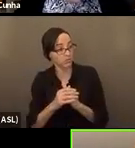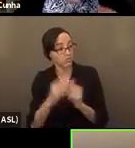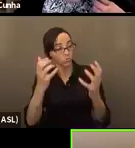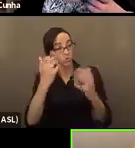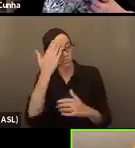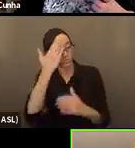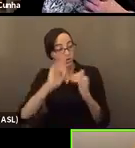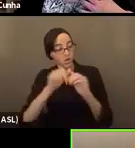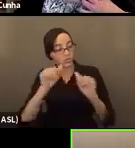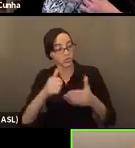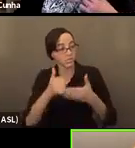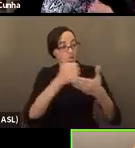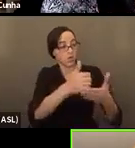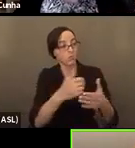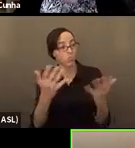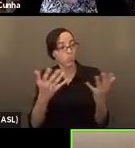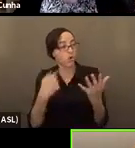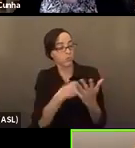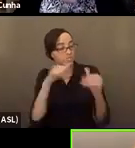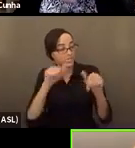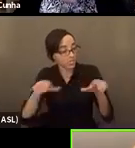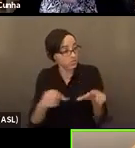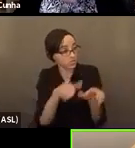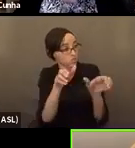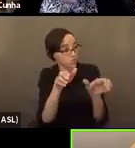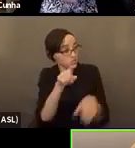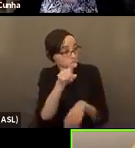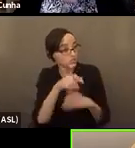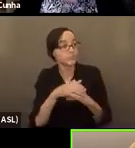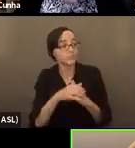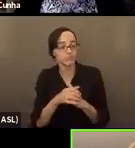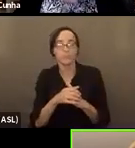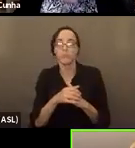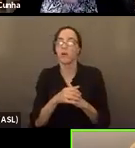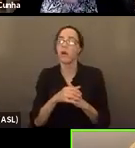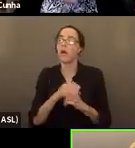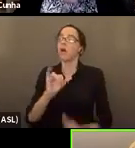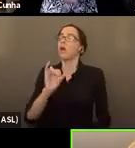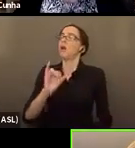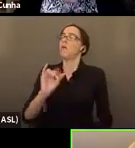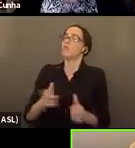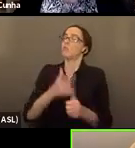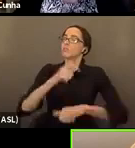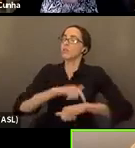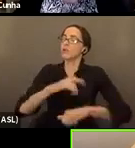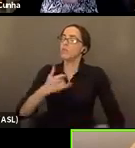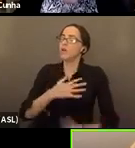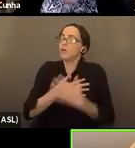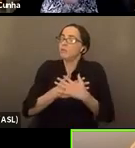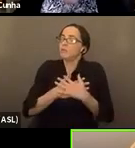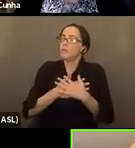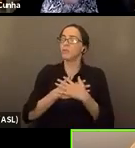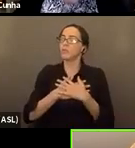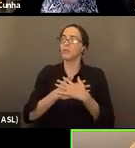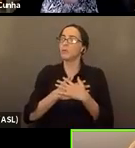and and you know i think for the first time i got that sense of wow it's so important to know people